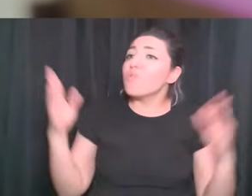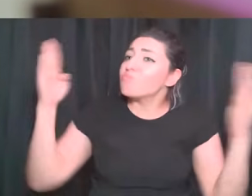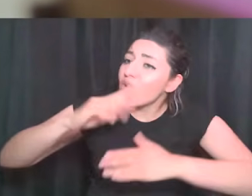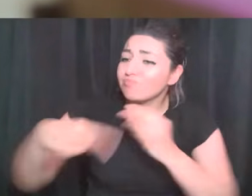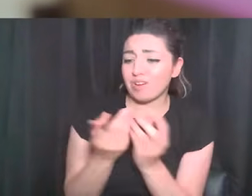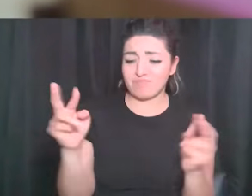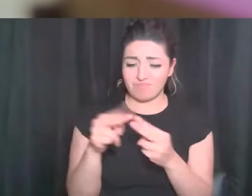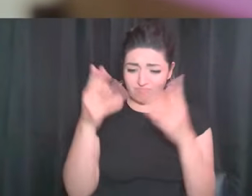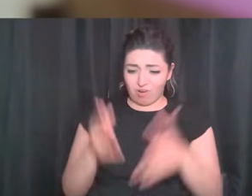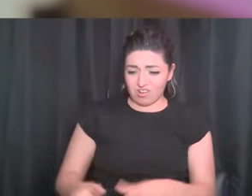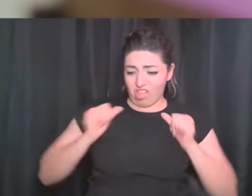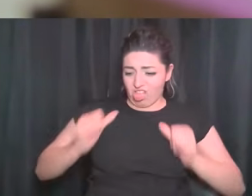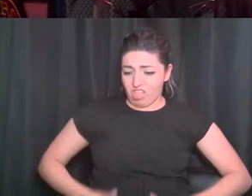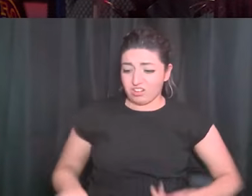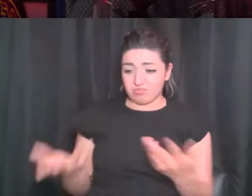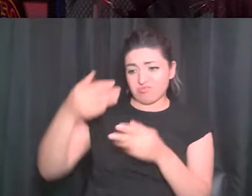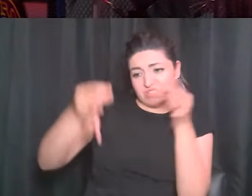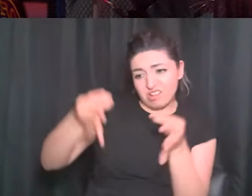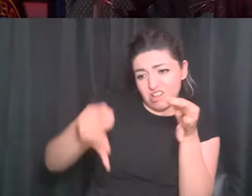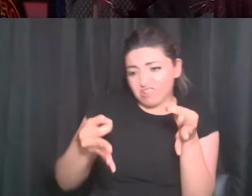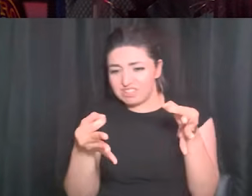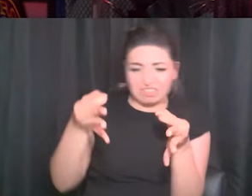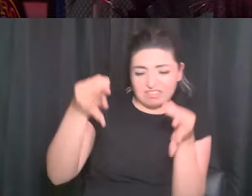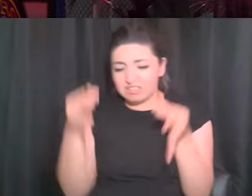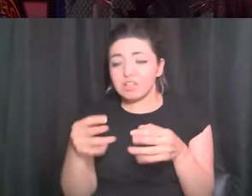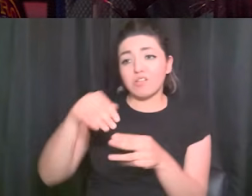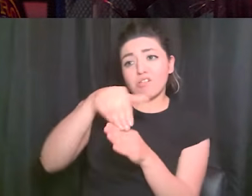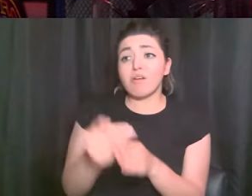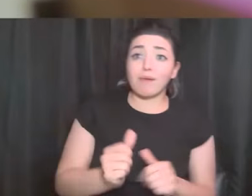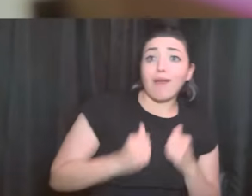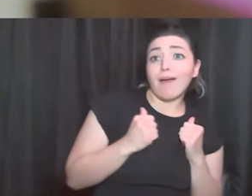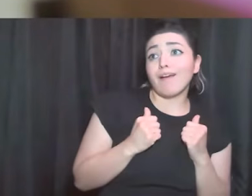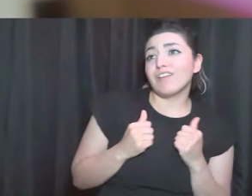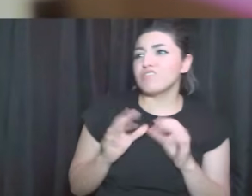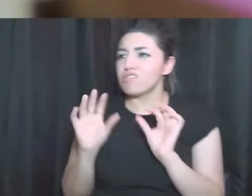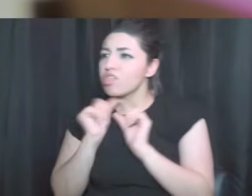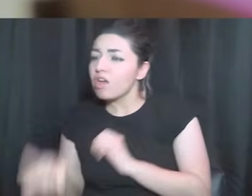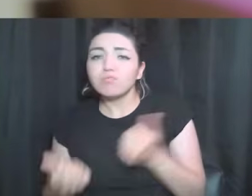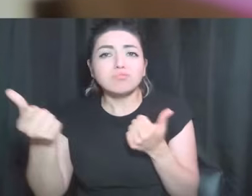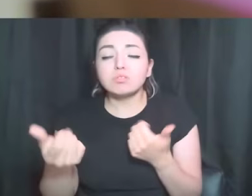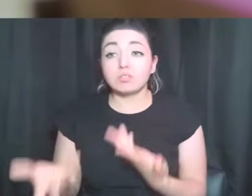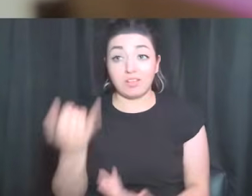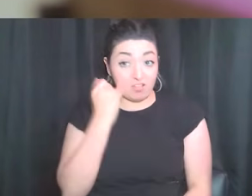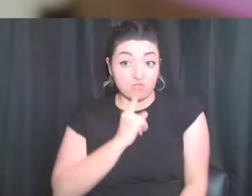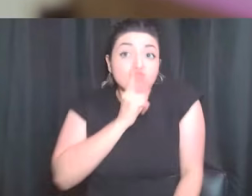These bastards marched in the streets for months. You'd think if he was proud of being a person he'd be shouting his feelings from the rooftops.